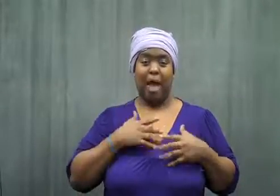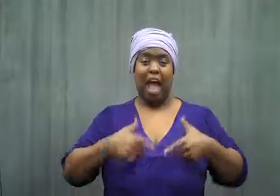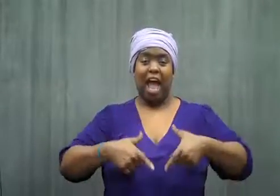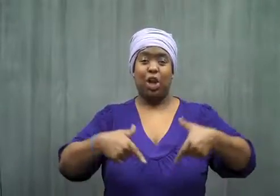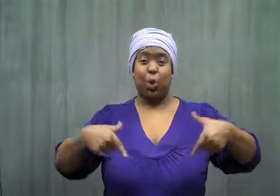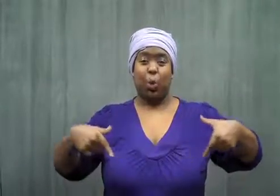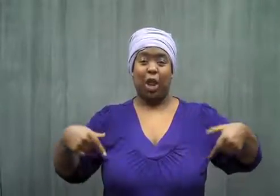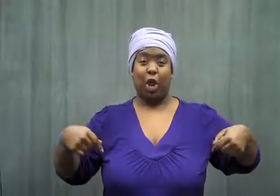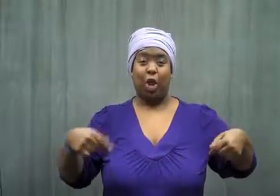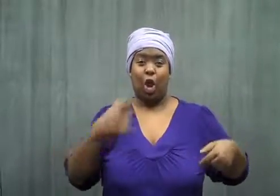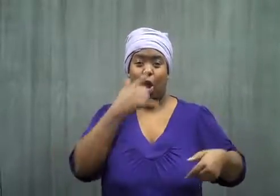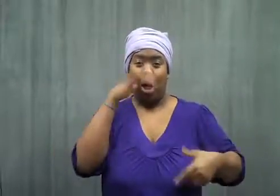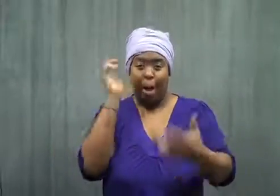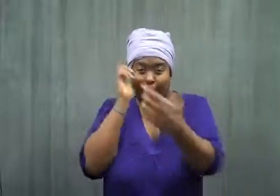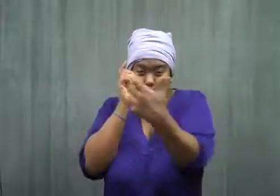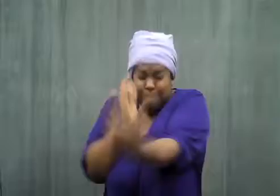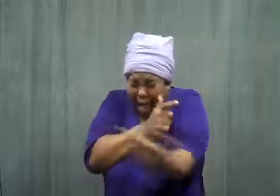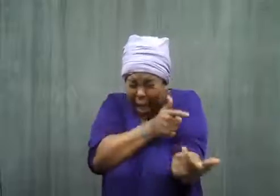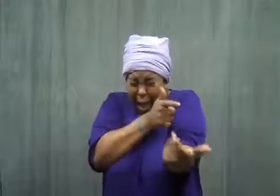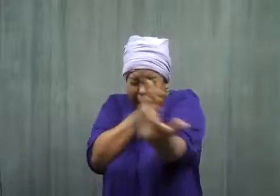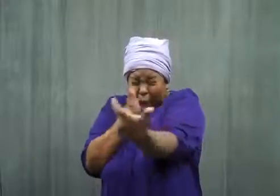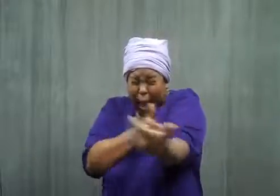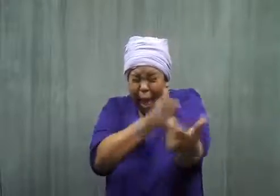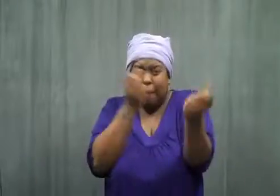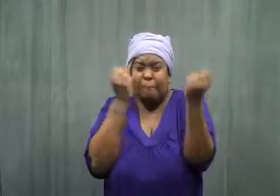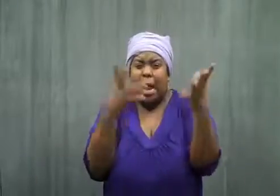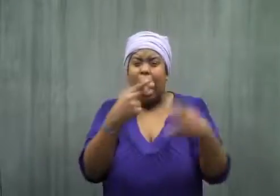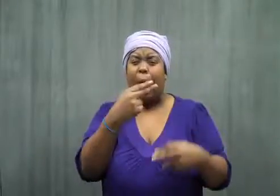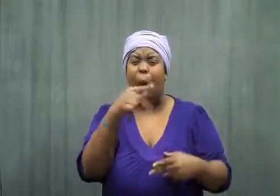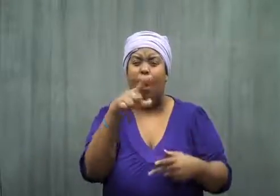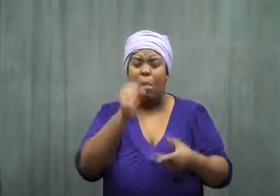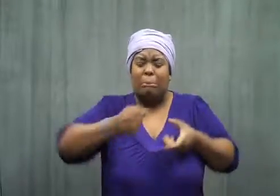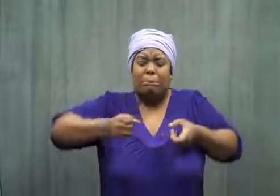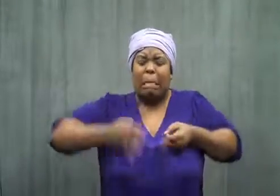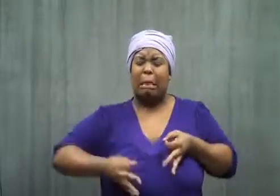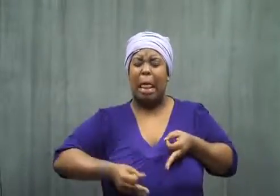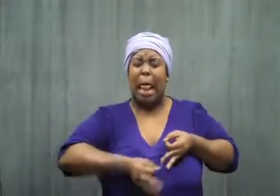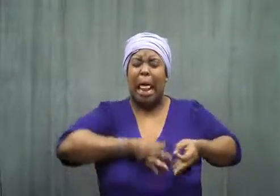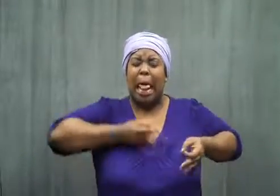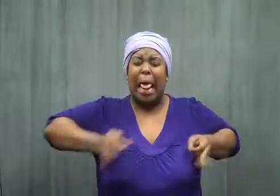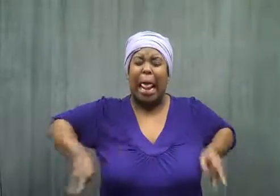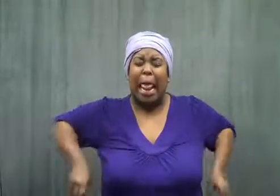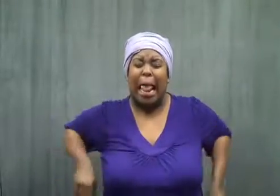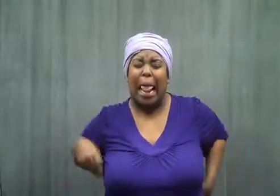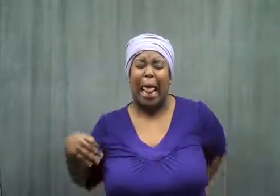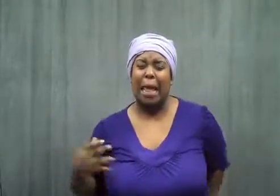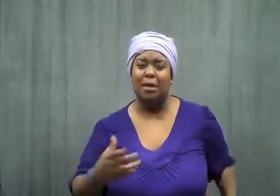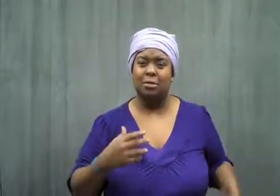my underpants looked like they'd been shot full of holes with a machine gun.